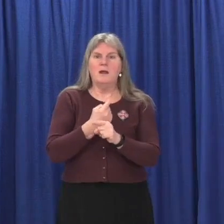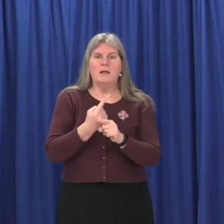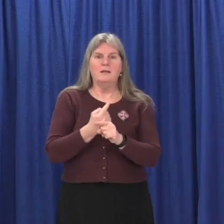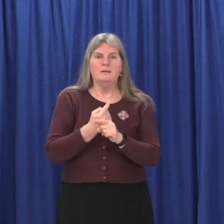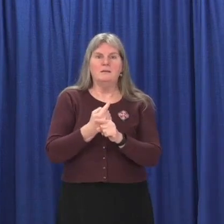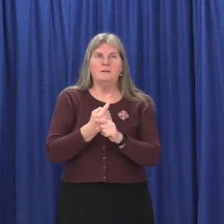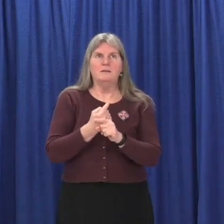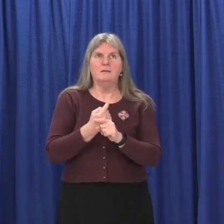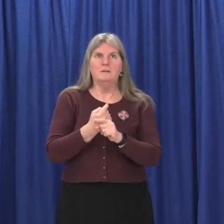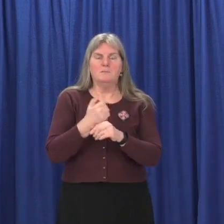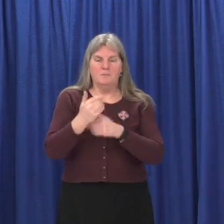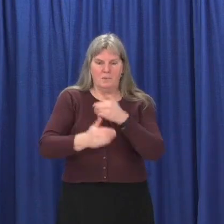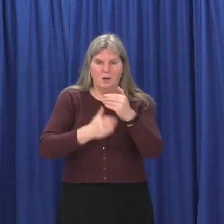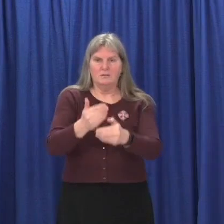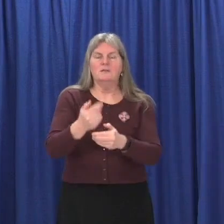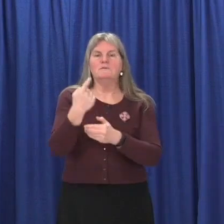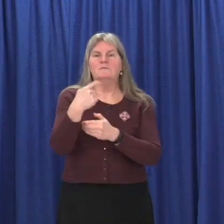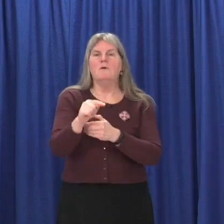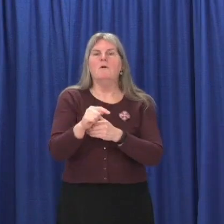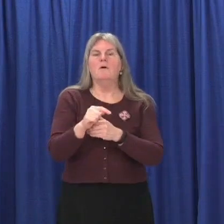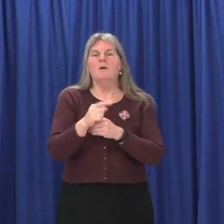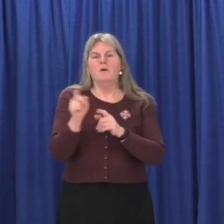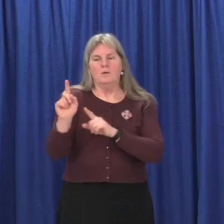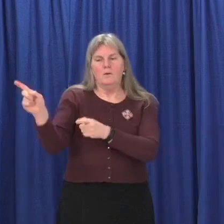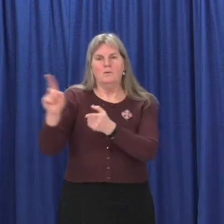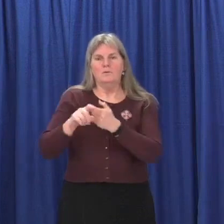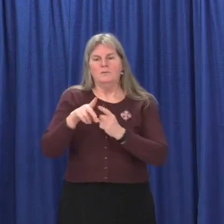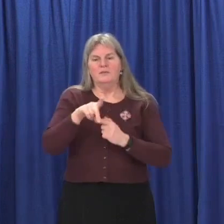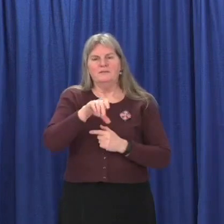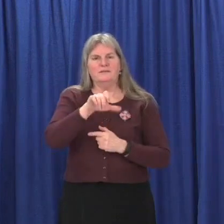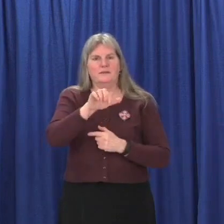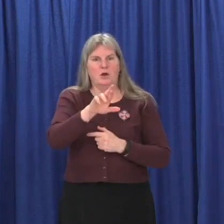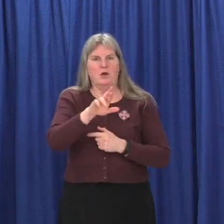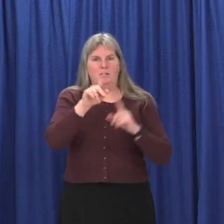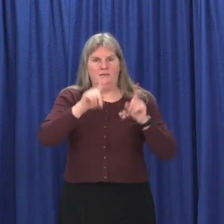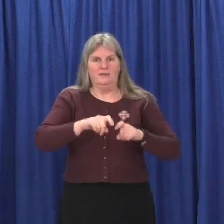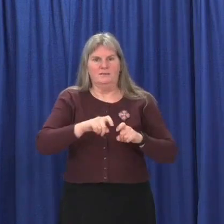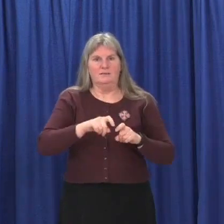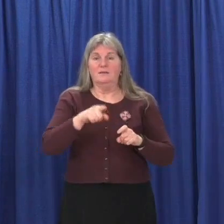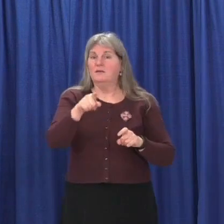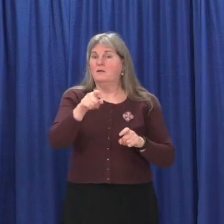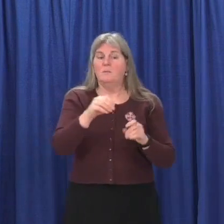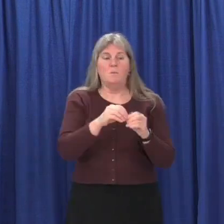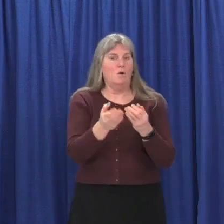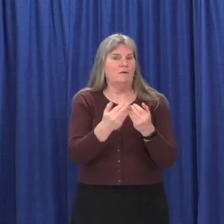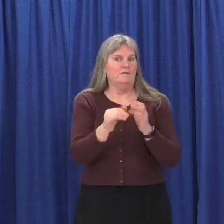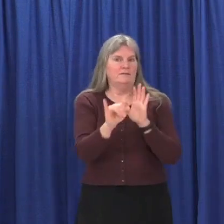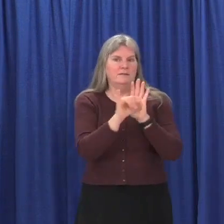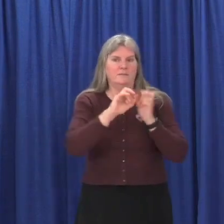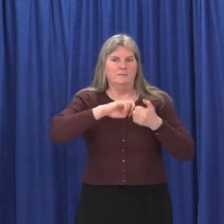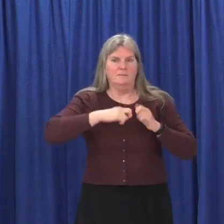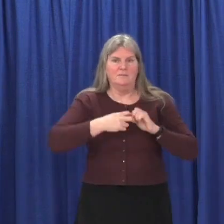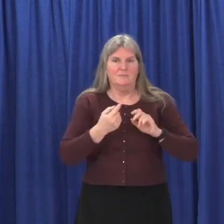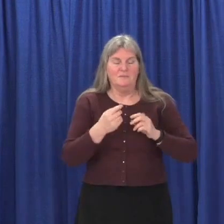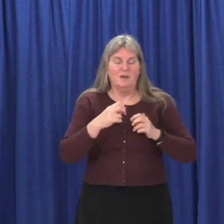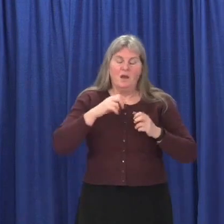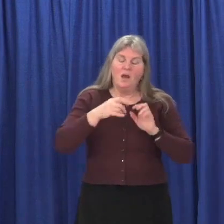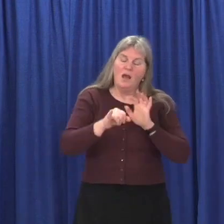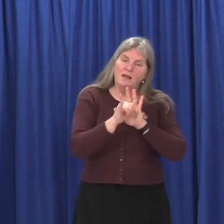are not seeking PCR testing. This helps us because it means that it's much more easy to interpret the data. So you can see that case